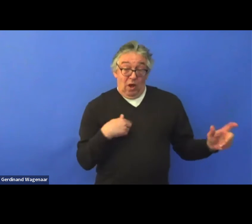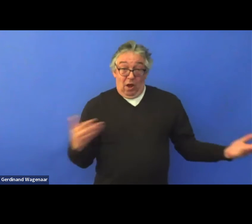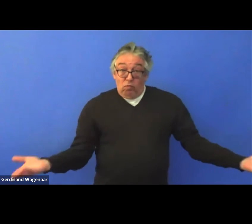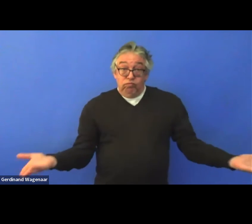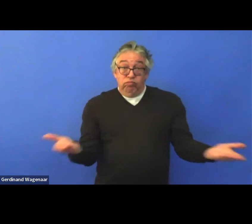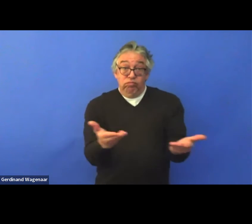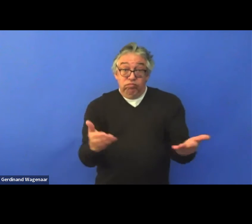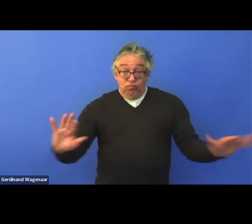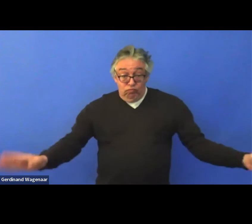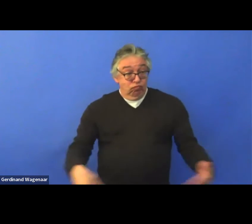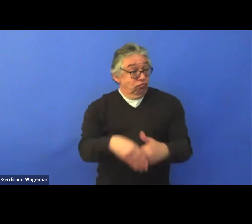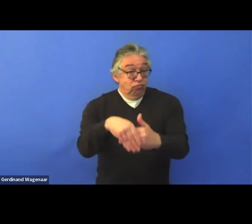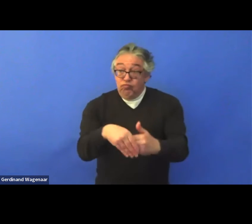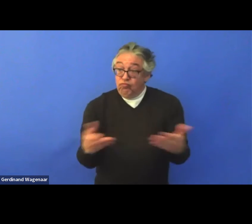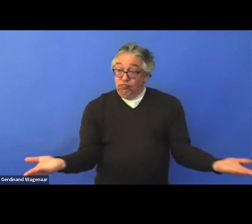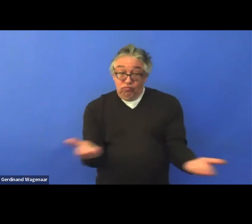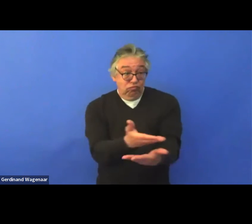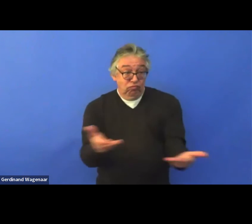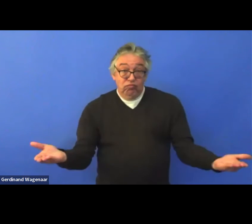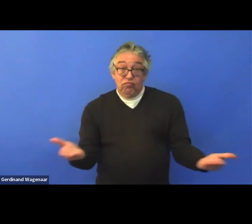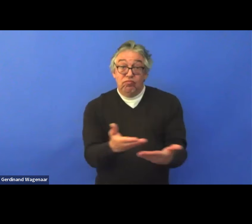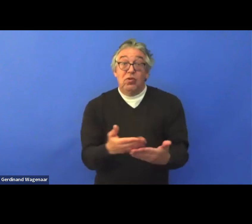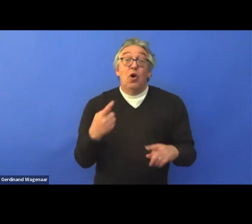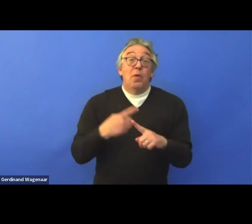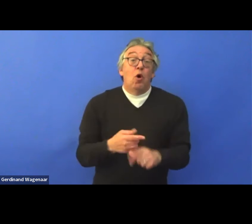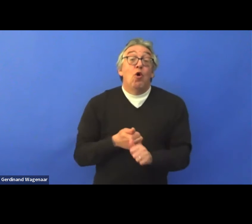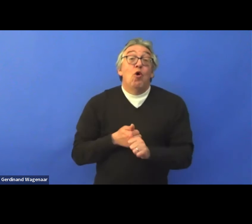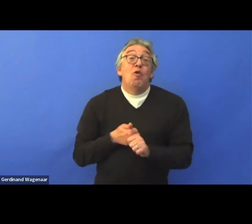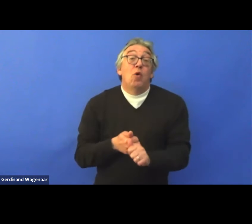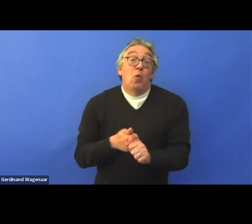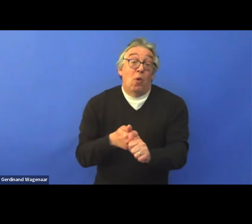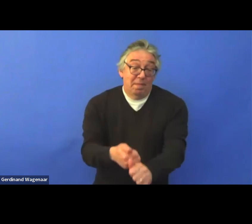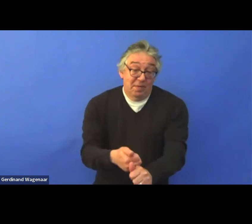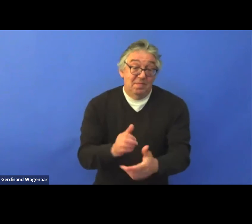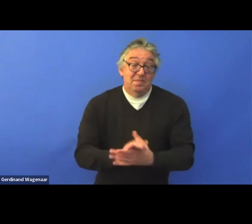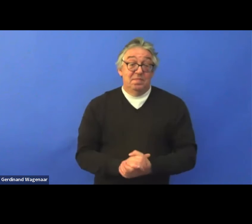We have also prepared a caregiver policy for persons with disabilities.